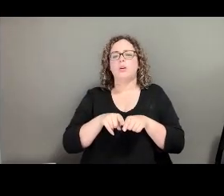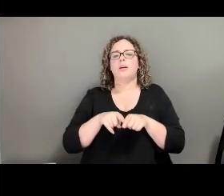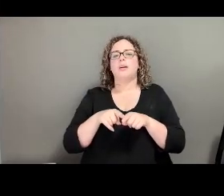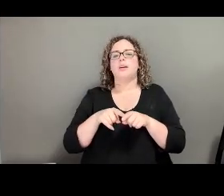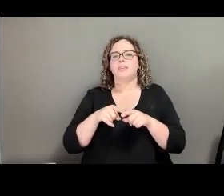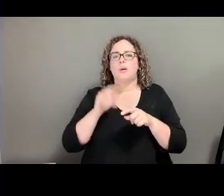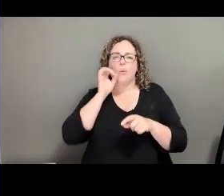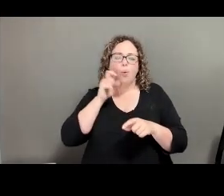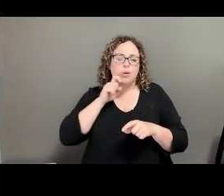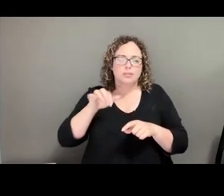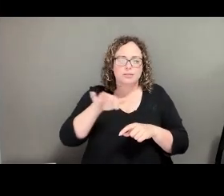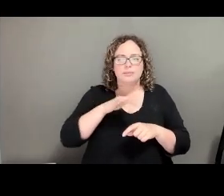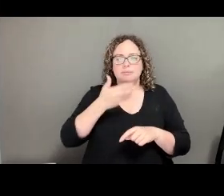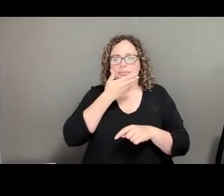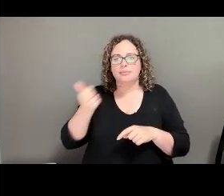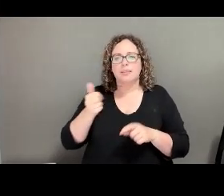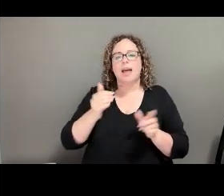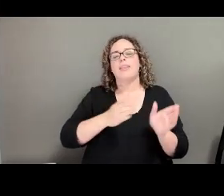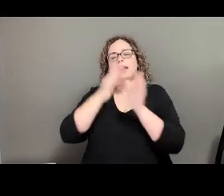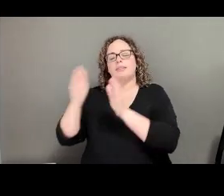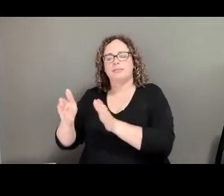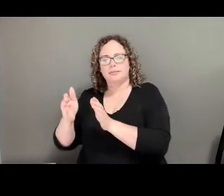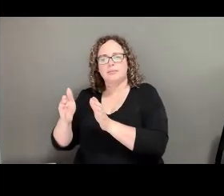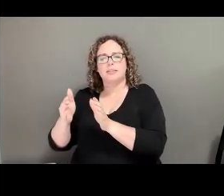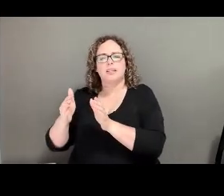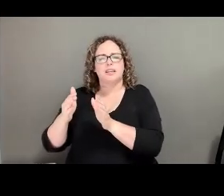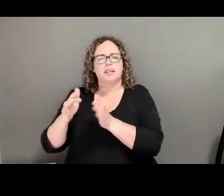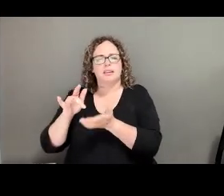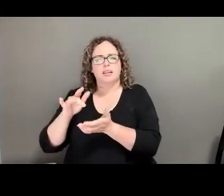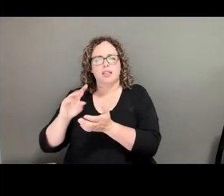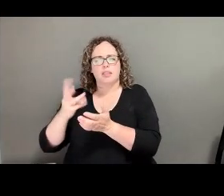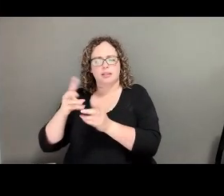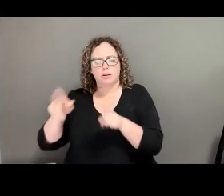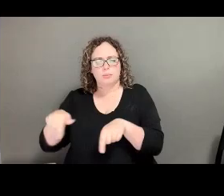So the island's probably, at when I lived there,